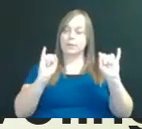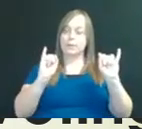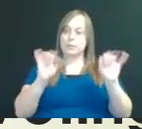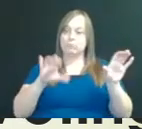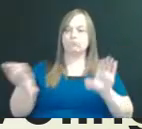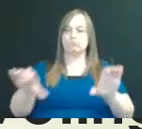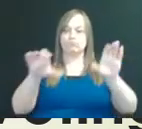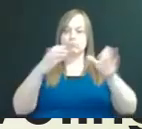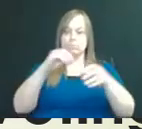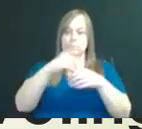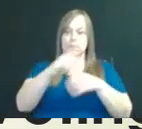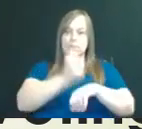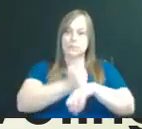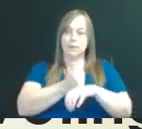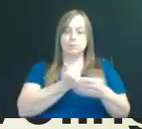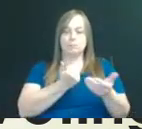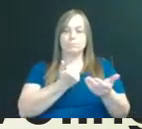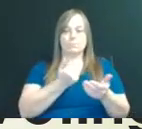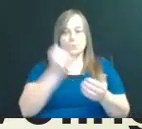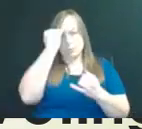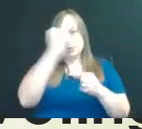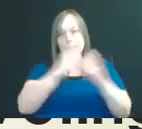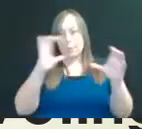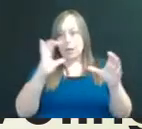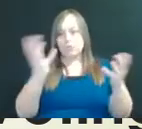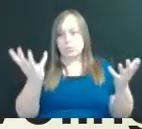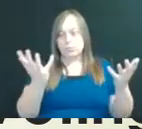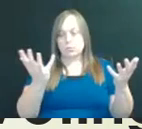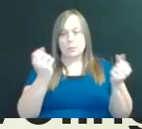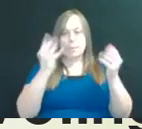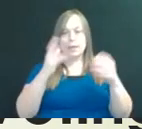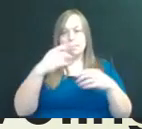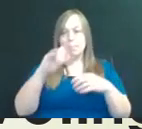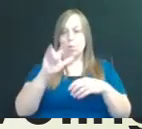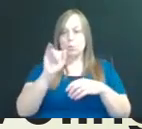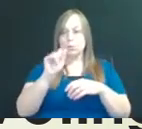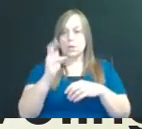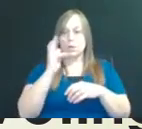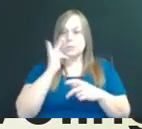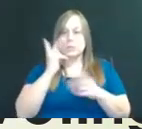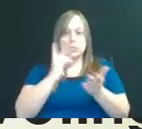And as you can imagine, many of the polling sites that we see have issues